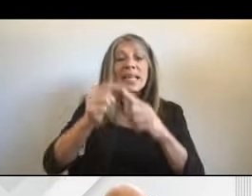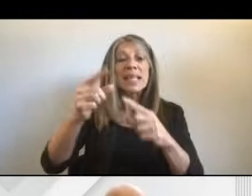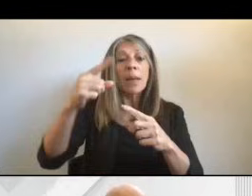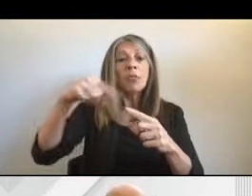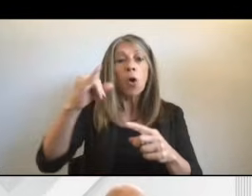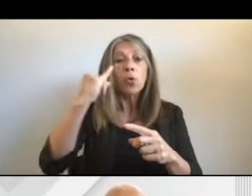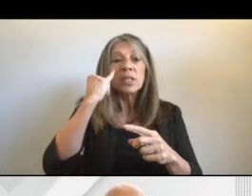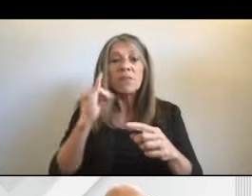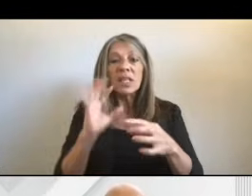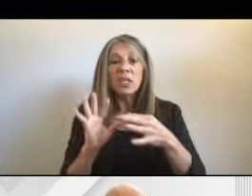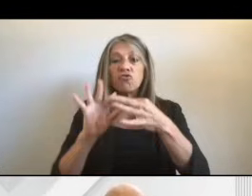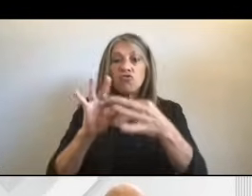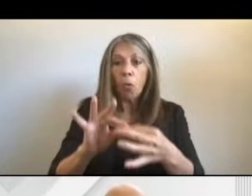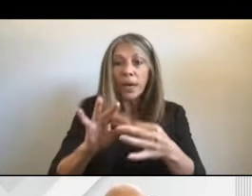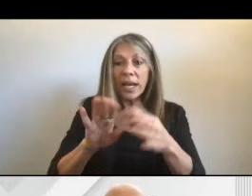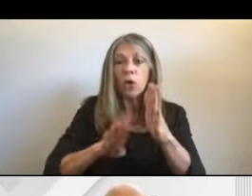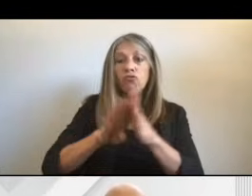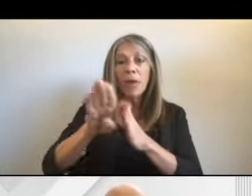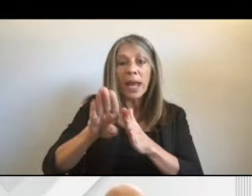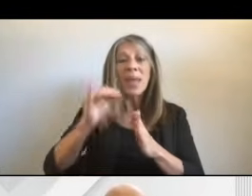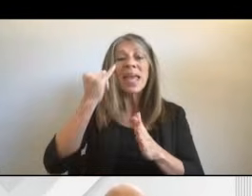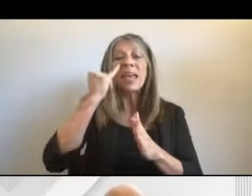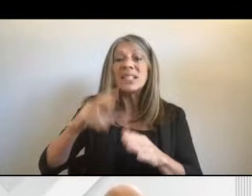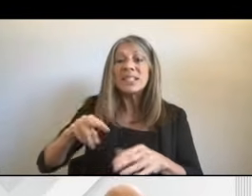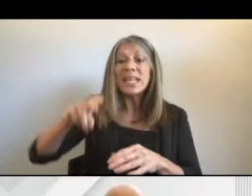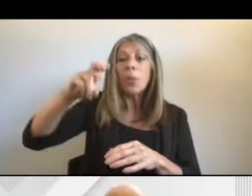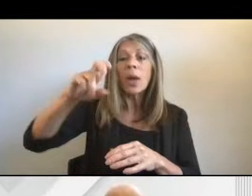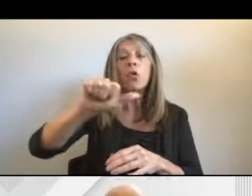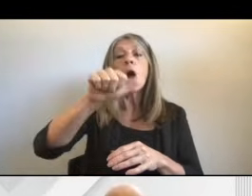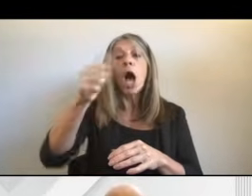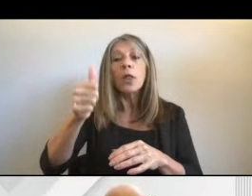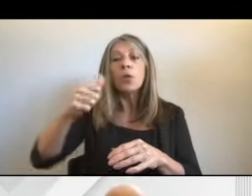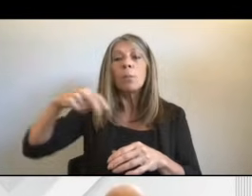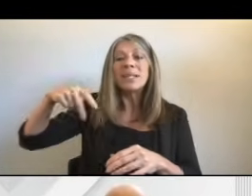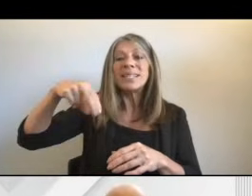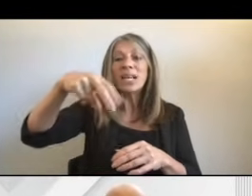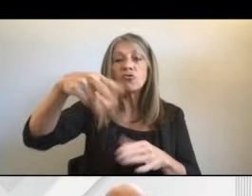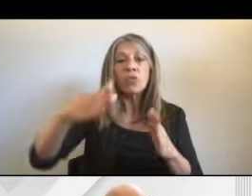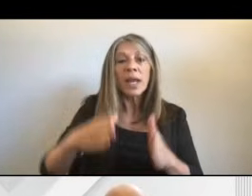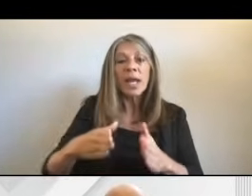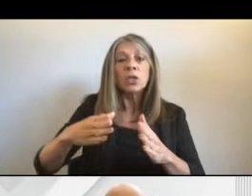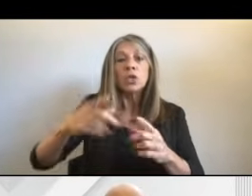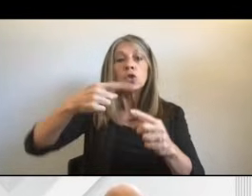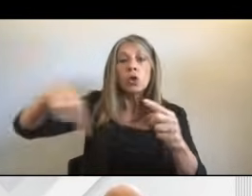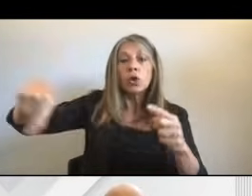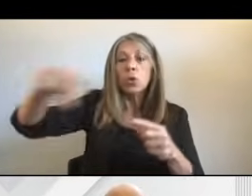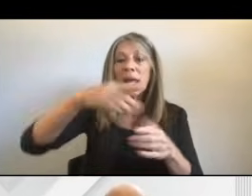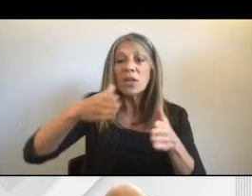ramp run or a stairway or other pedestrian circulation path; we don't want to have a curb